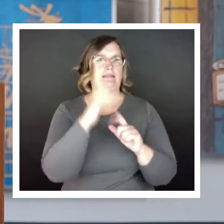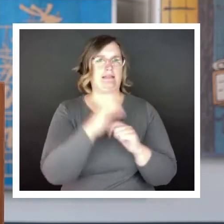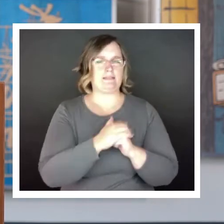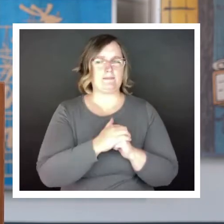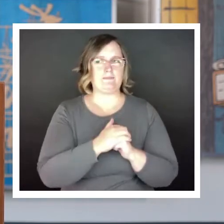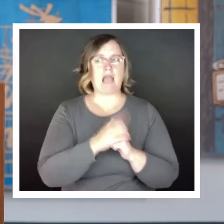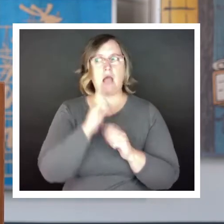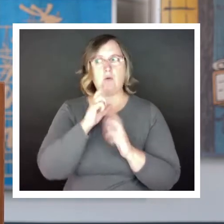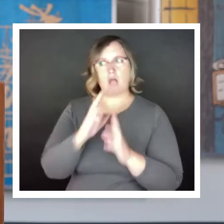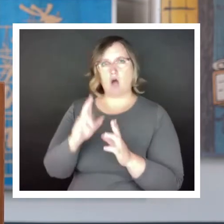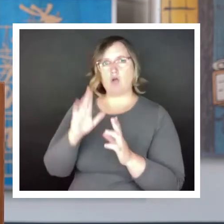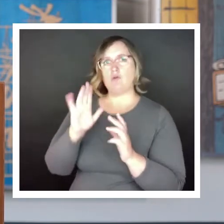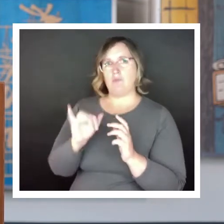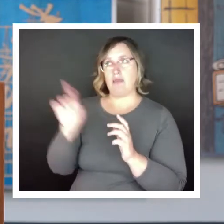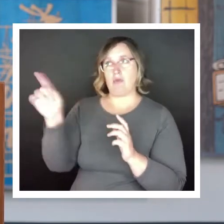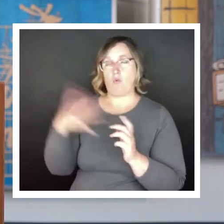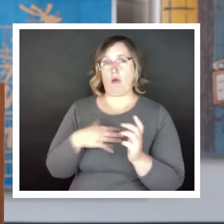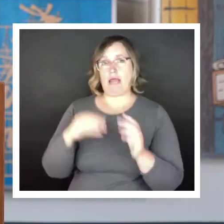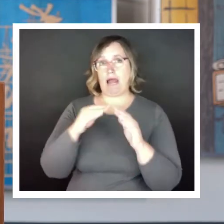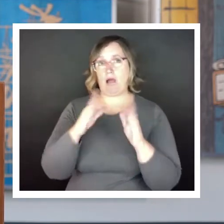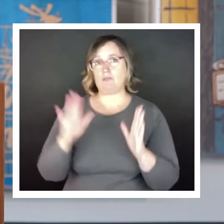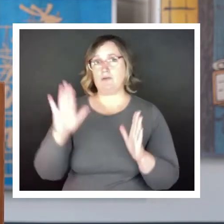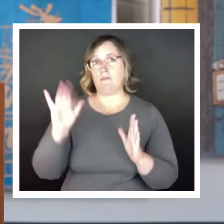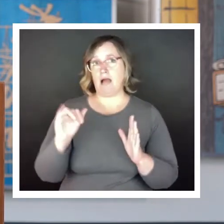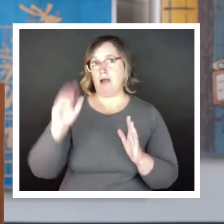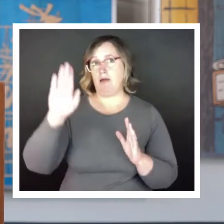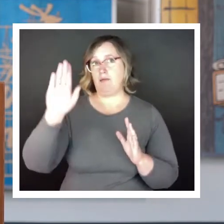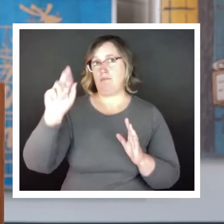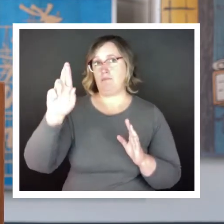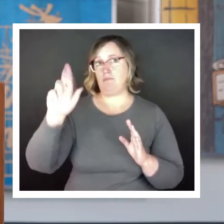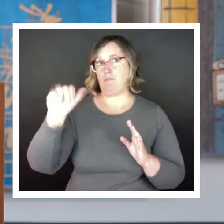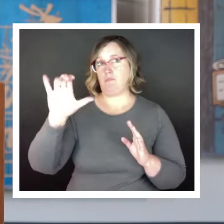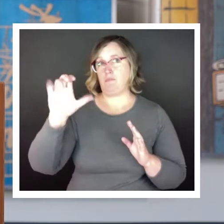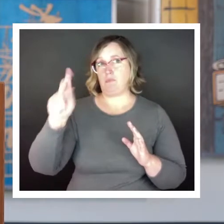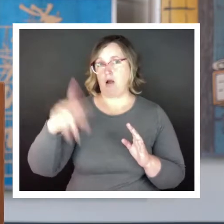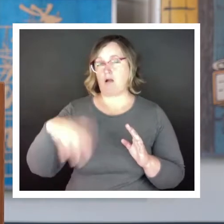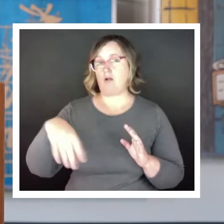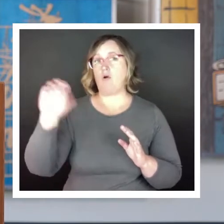by President Barack Obama and Dr. Jill Biden invited me to her house for lunch.